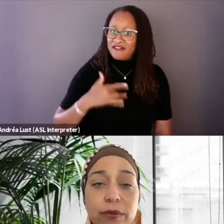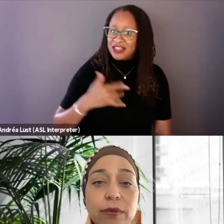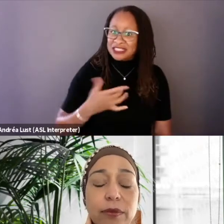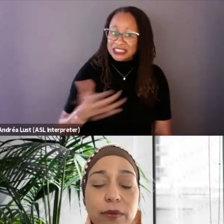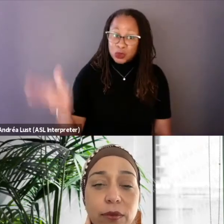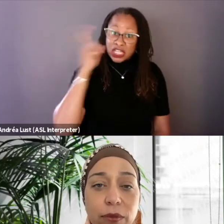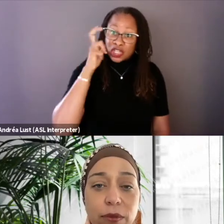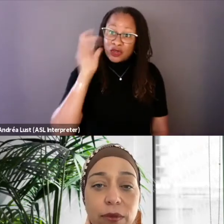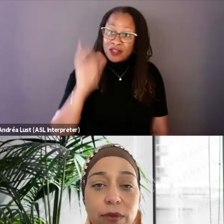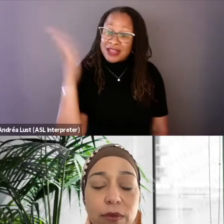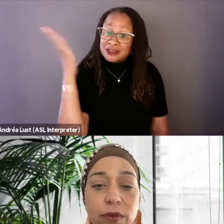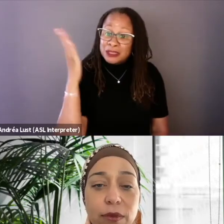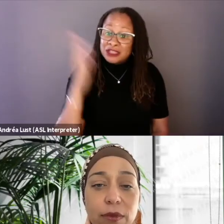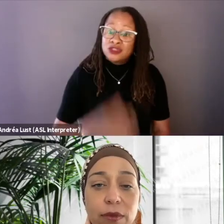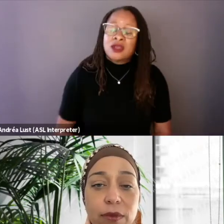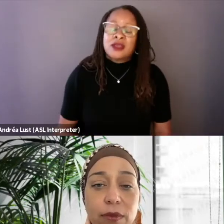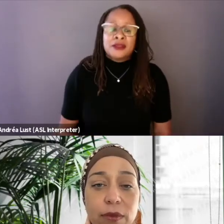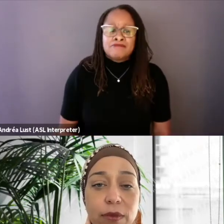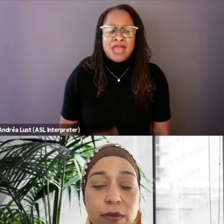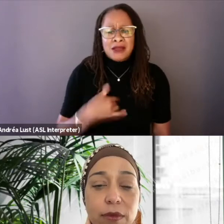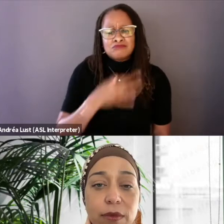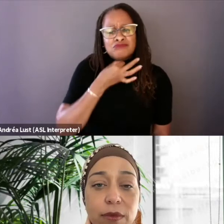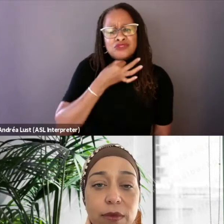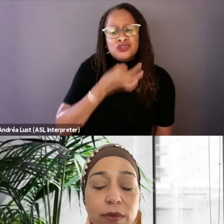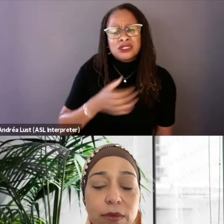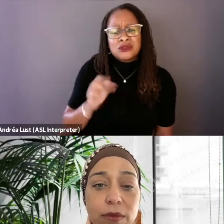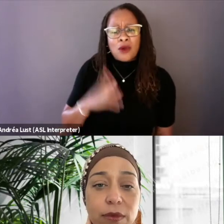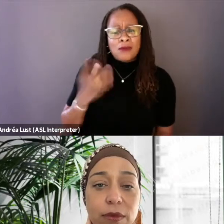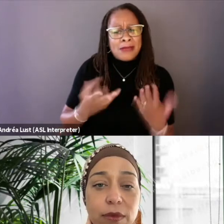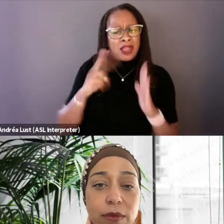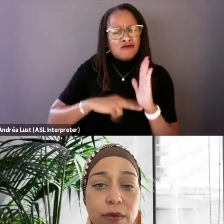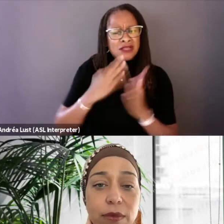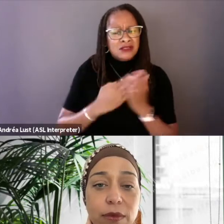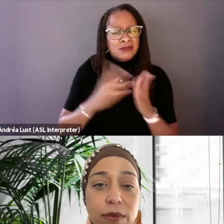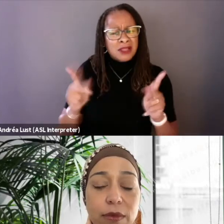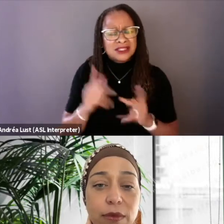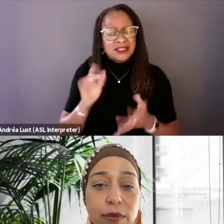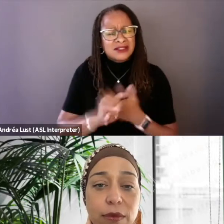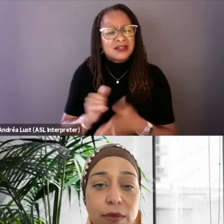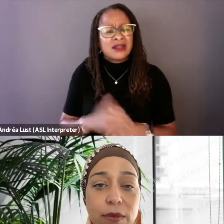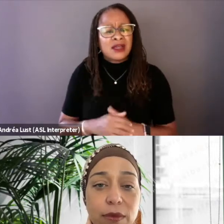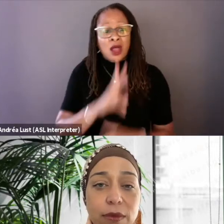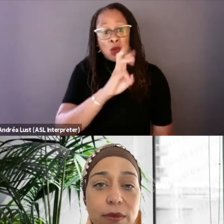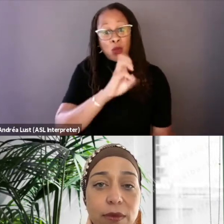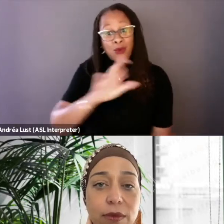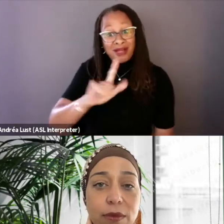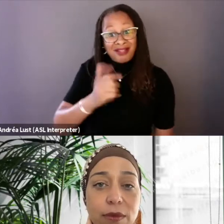And I'm just wondering, I heard, or maybe I read somewhere that Will helped you guys figure that out